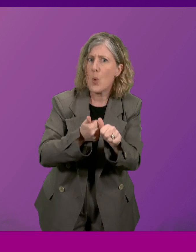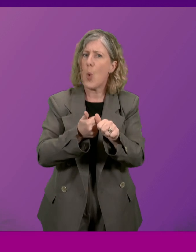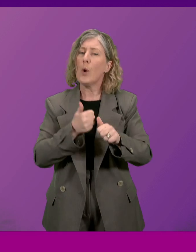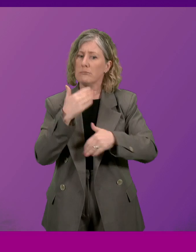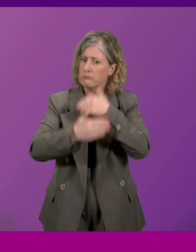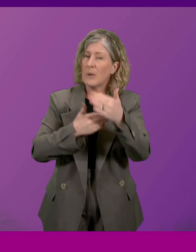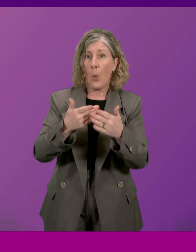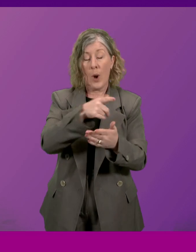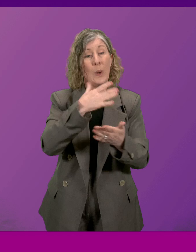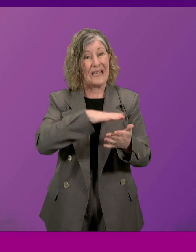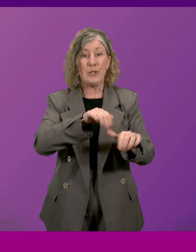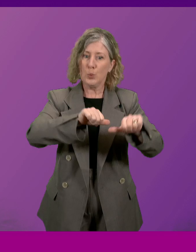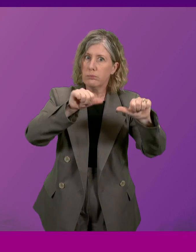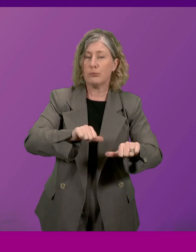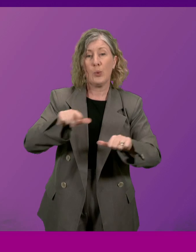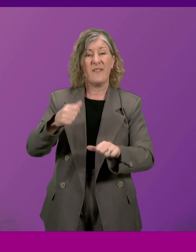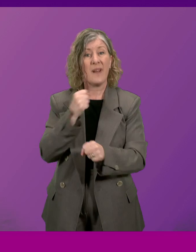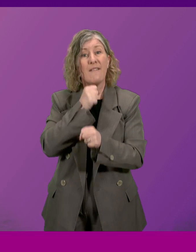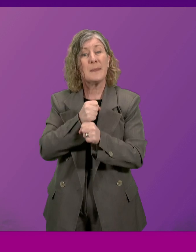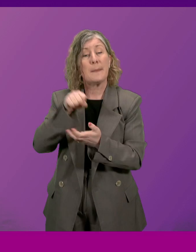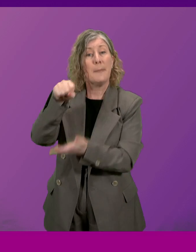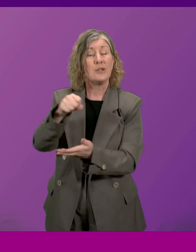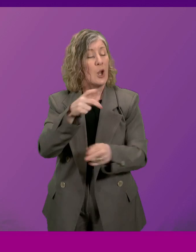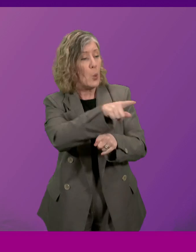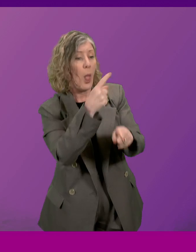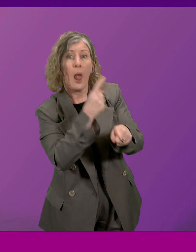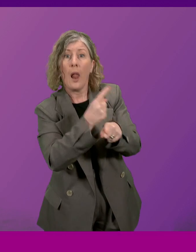because none of what Mr Harvie is talking about will be achieved if the budget is